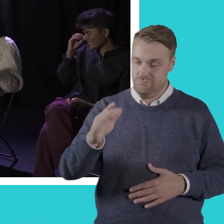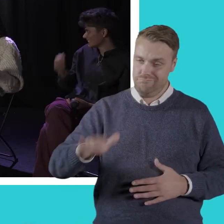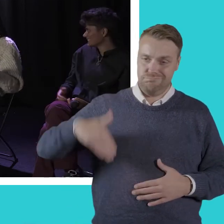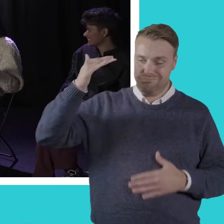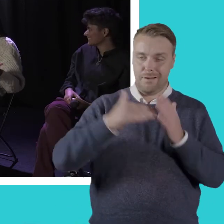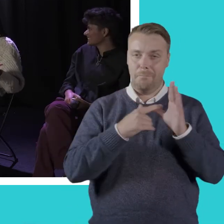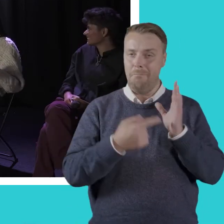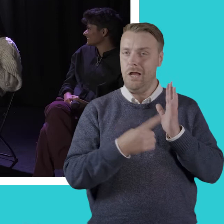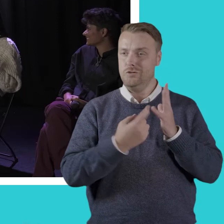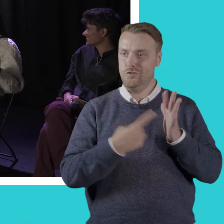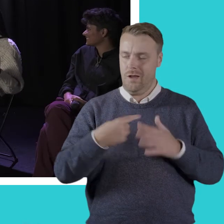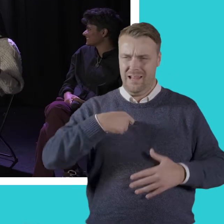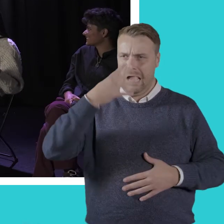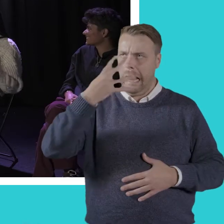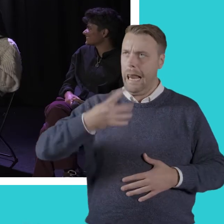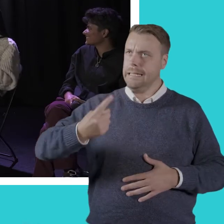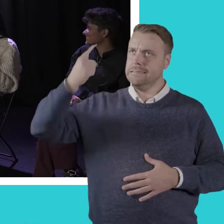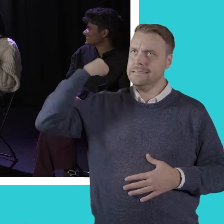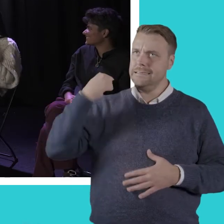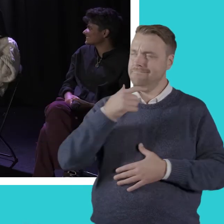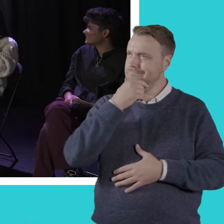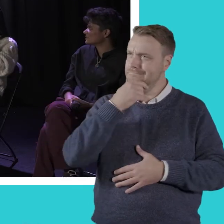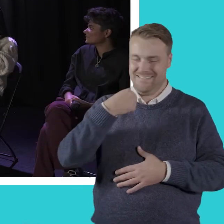what I was doing when I was 19 but it certainly wasn't sitting on panels and just sharing wisdom.